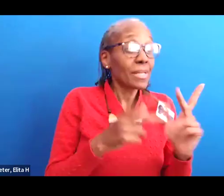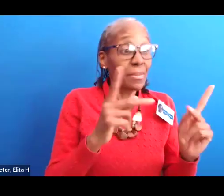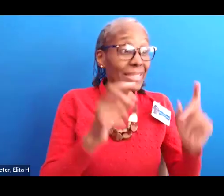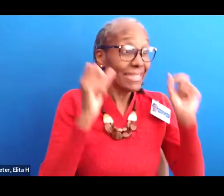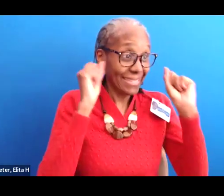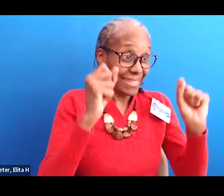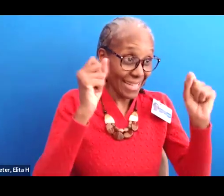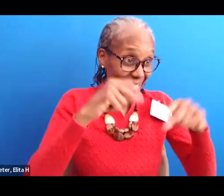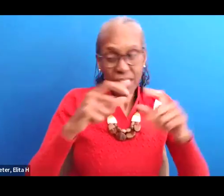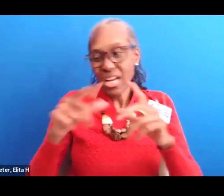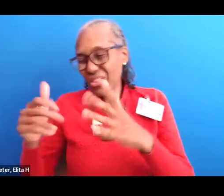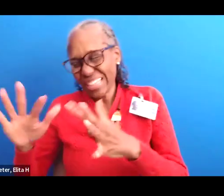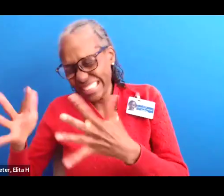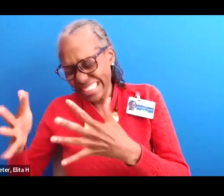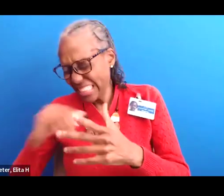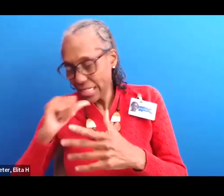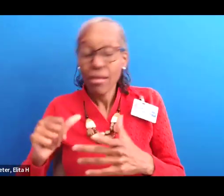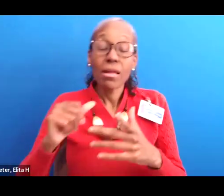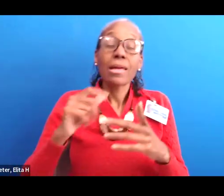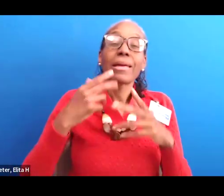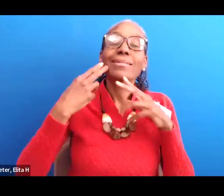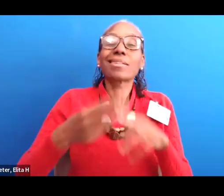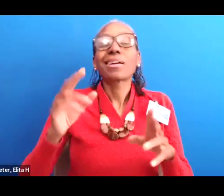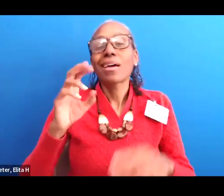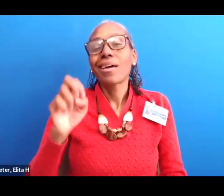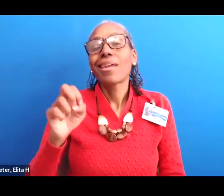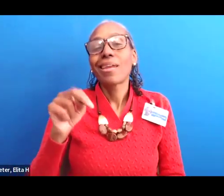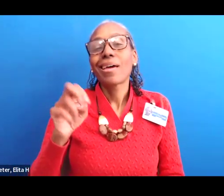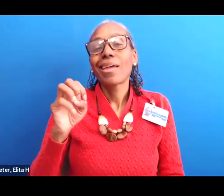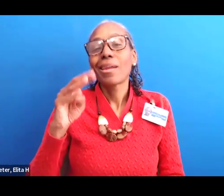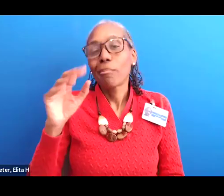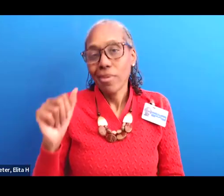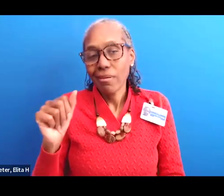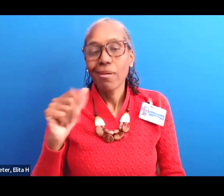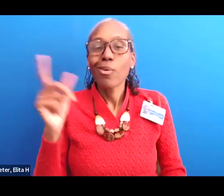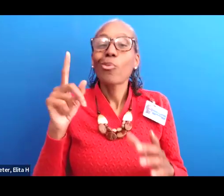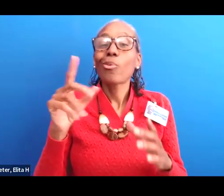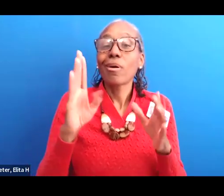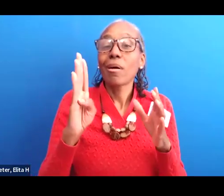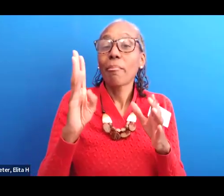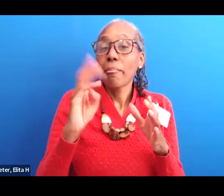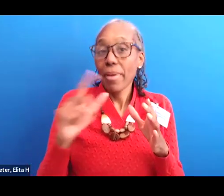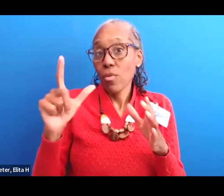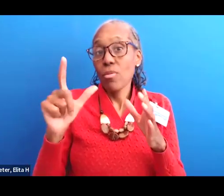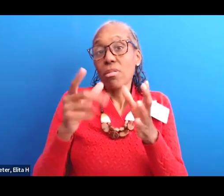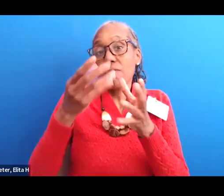more of an enema type procedure where the bowel is flushed out. It may be the thing for you.